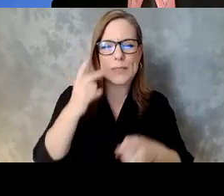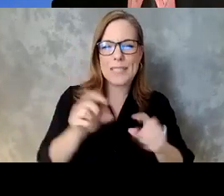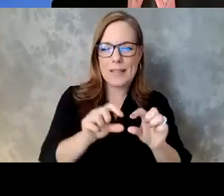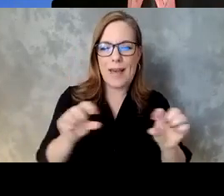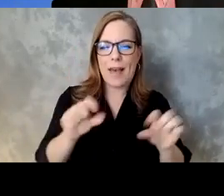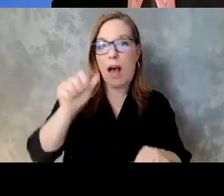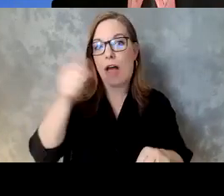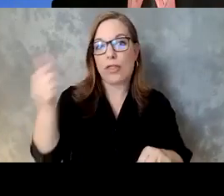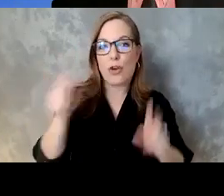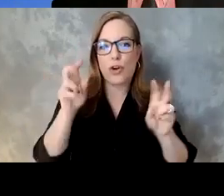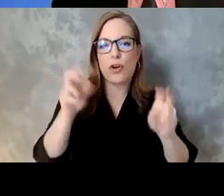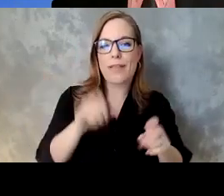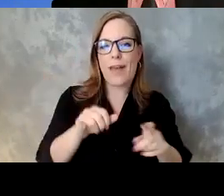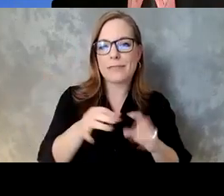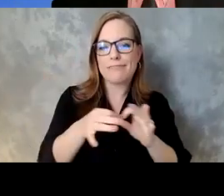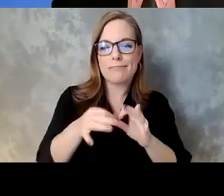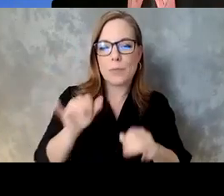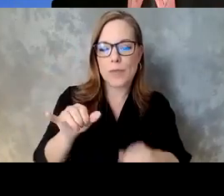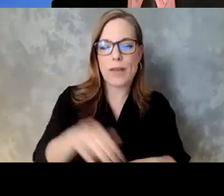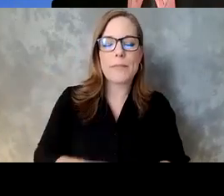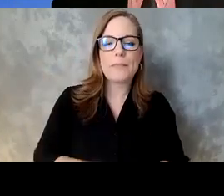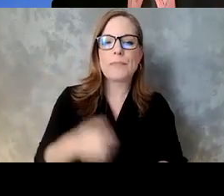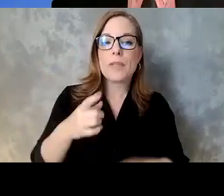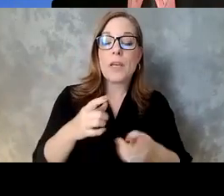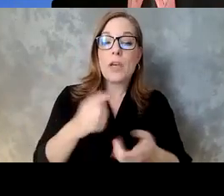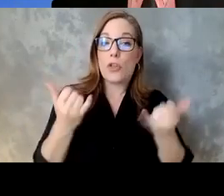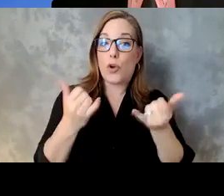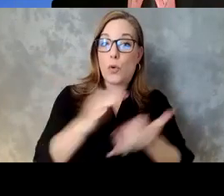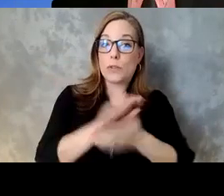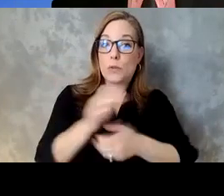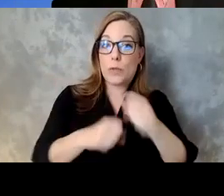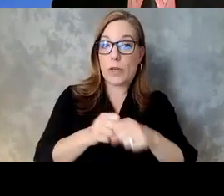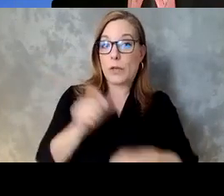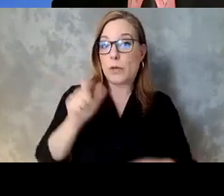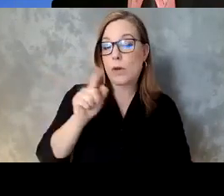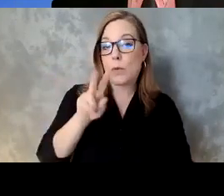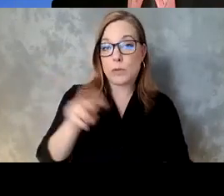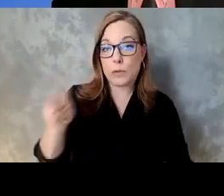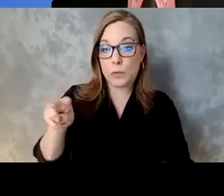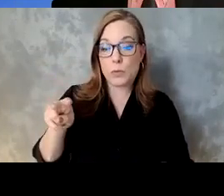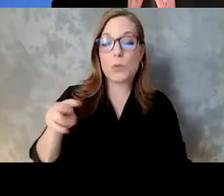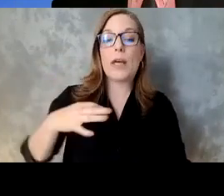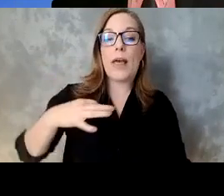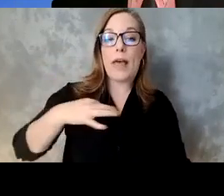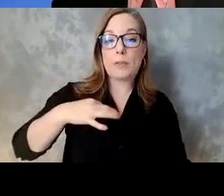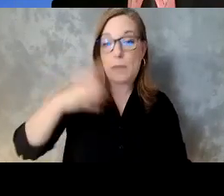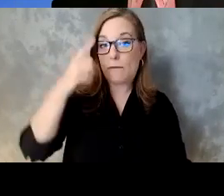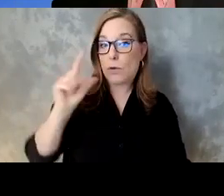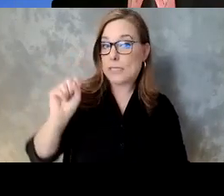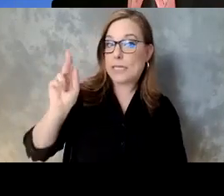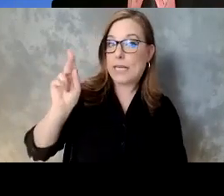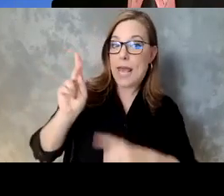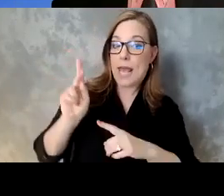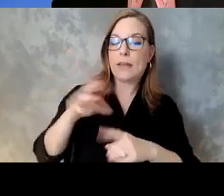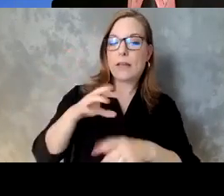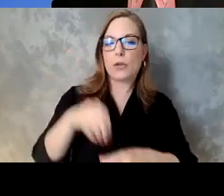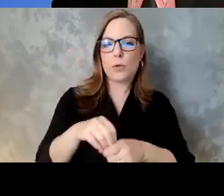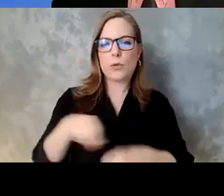row there. In the current school year in 2021–22 eligibility for TK includes students turning